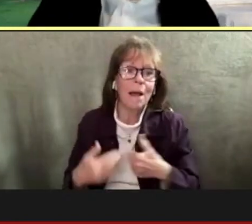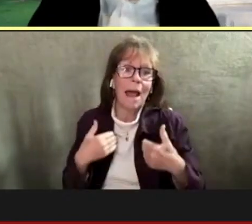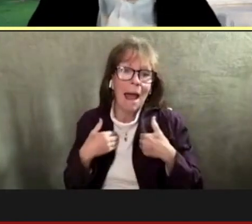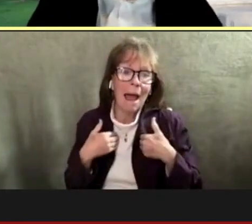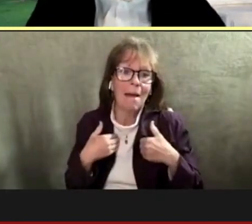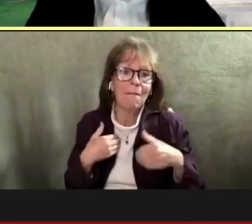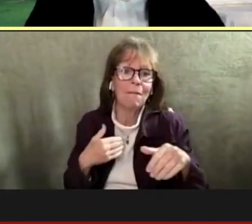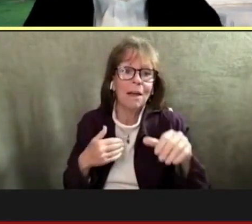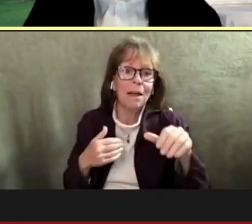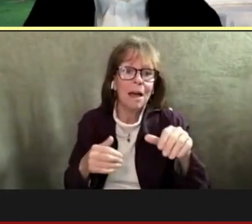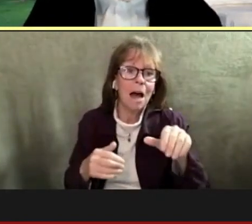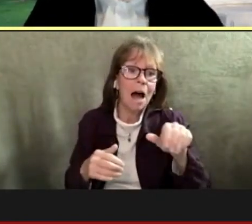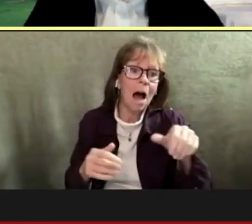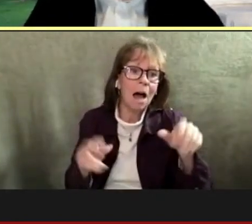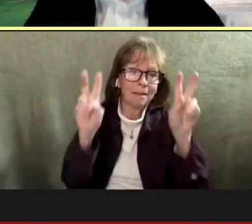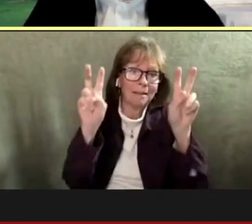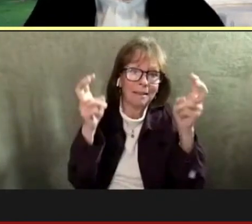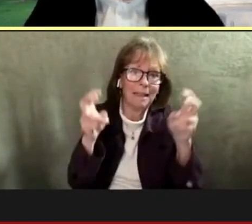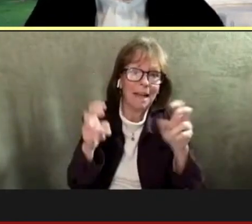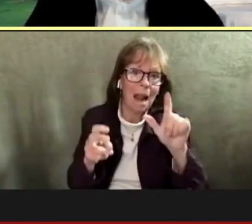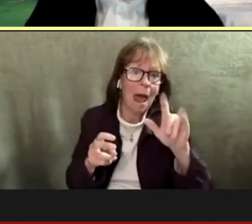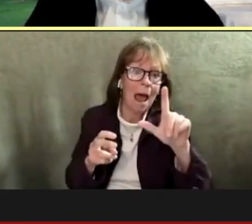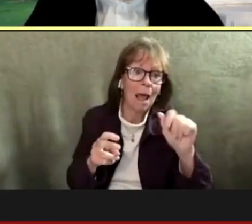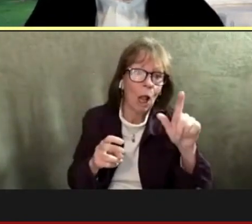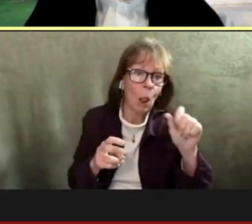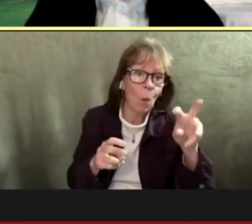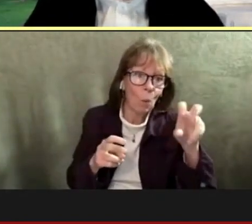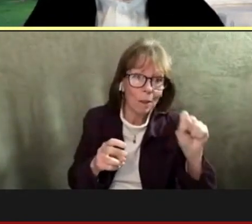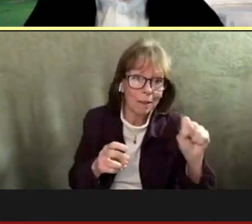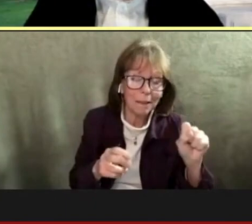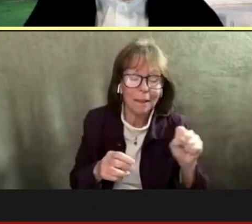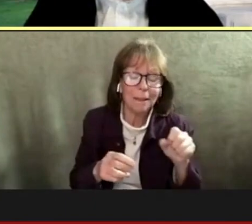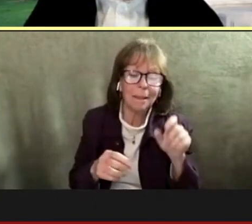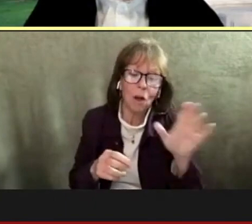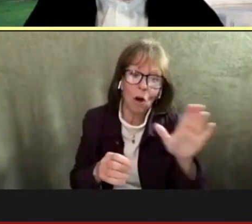And this is why cross disability and cross movement organizing are so